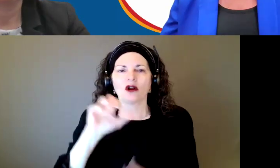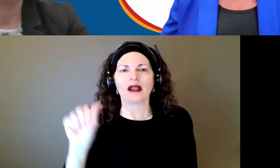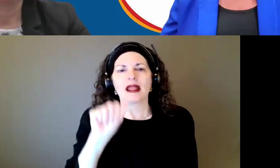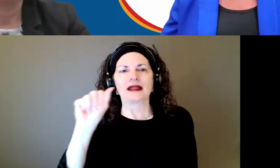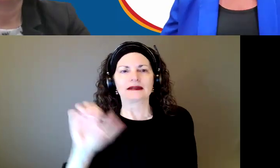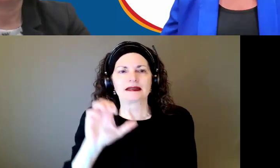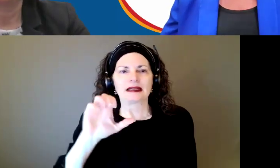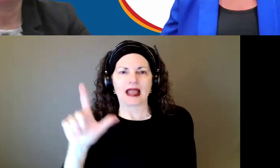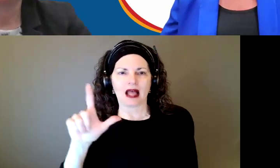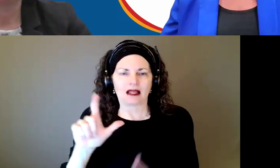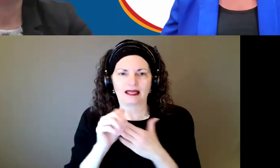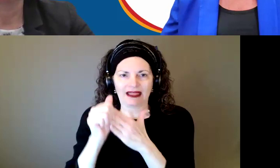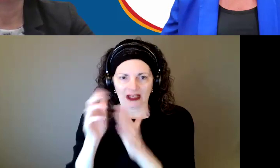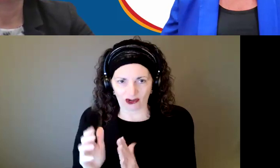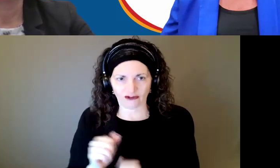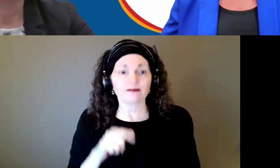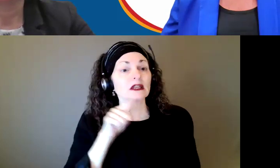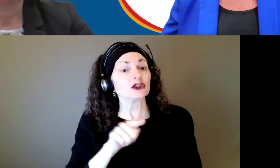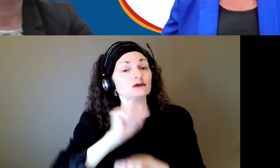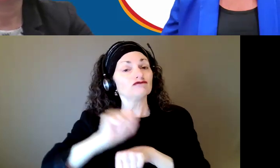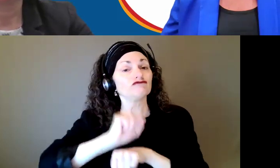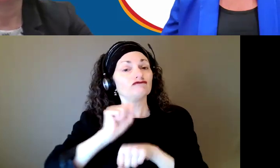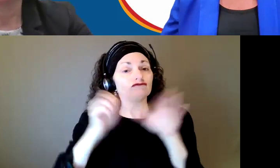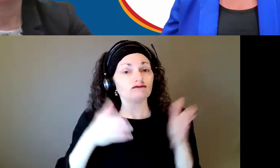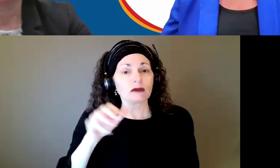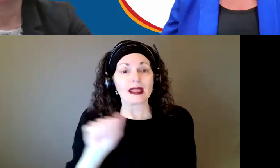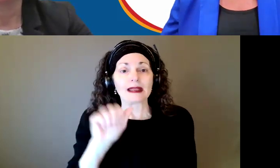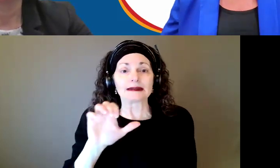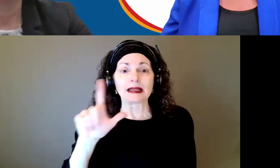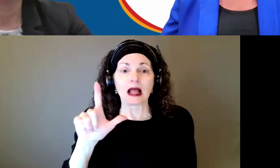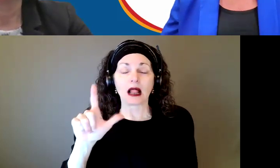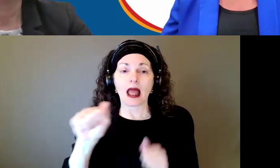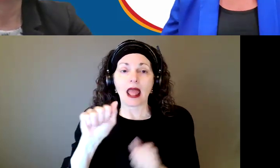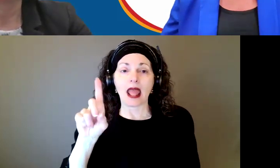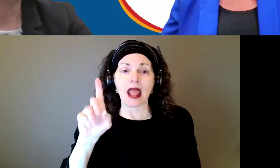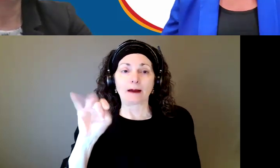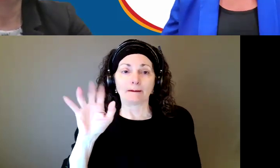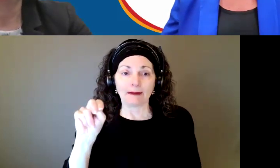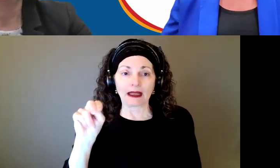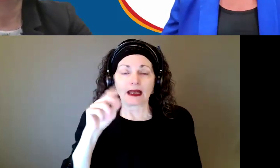Alison performs the duties of the ACL Administrator and the Assistant Secretary for Aging.